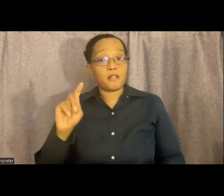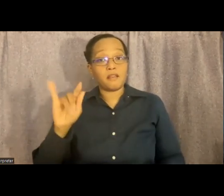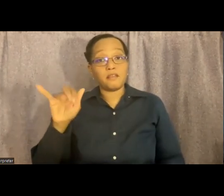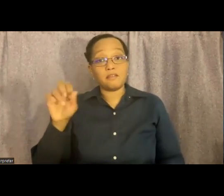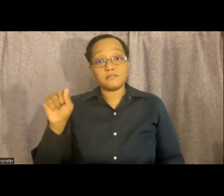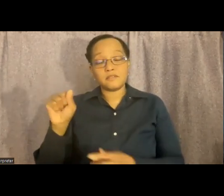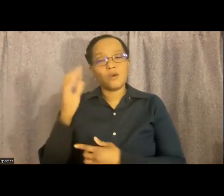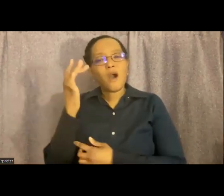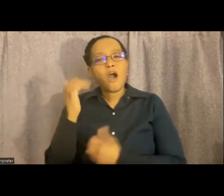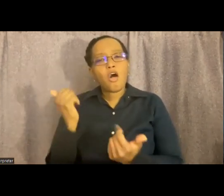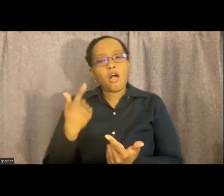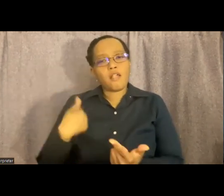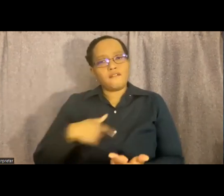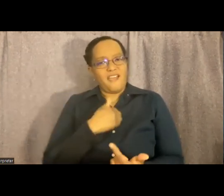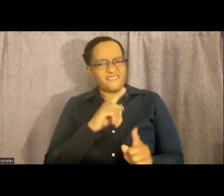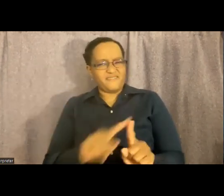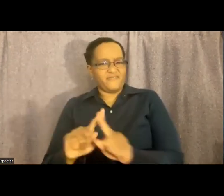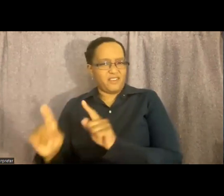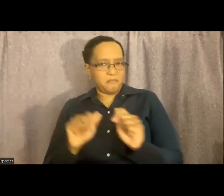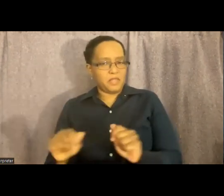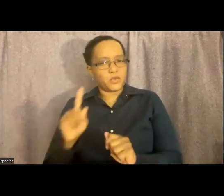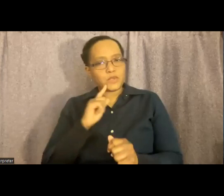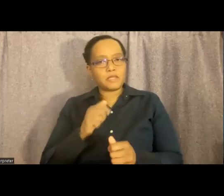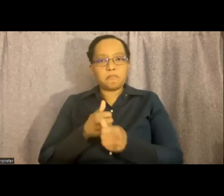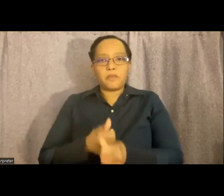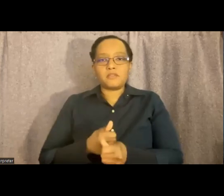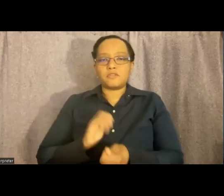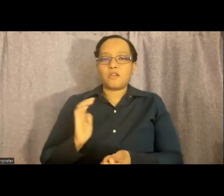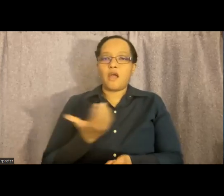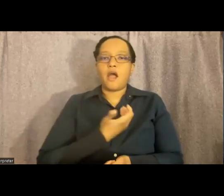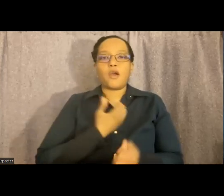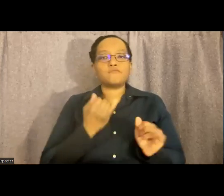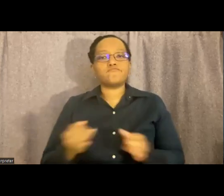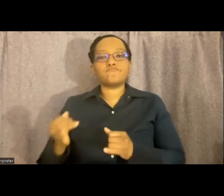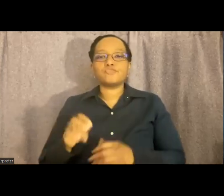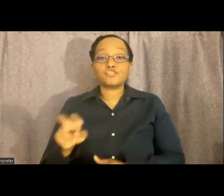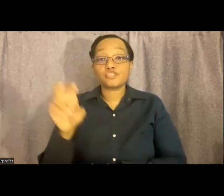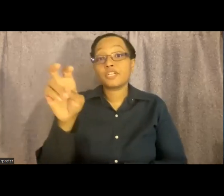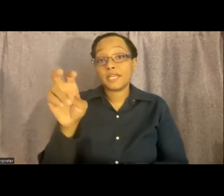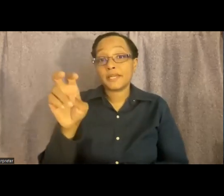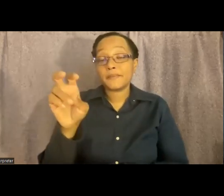abilities based on our individual journey.